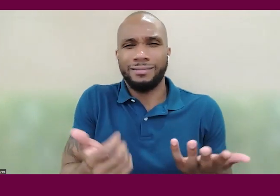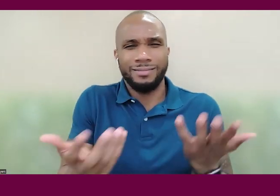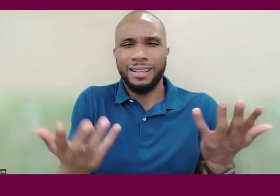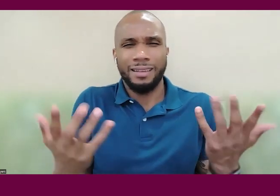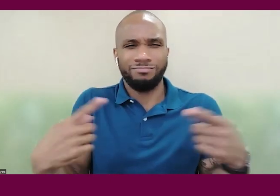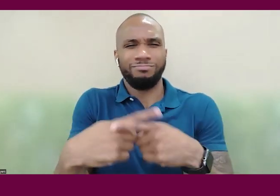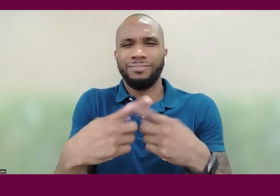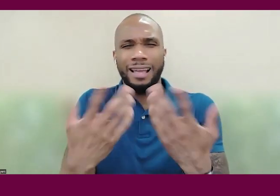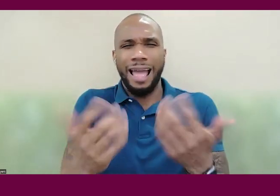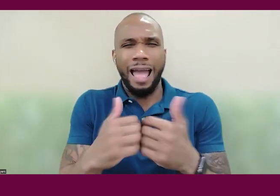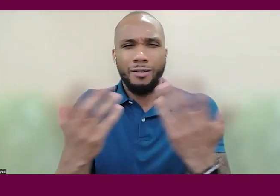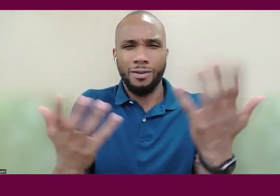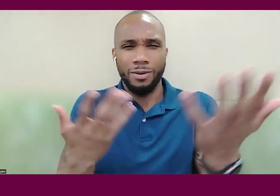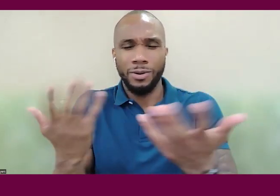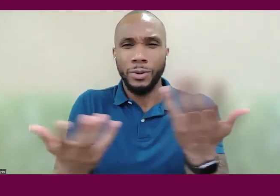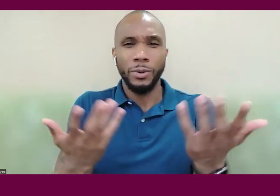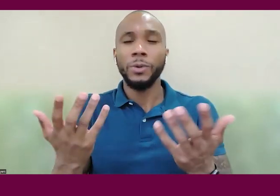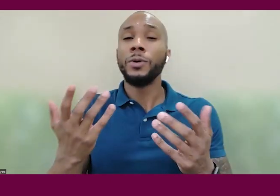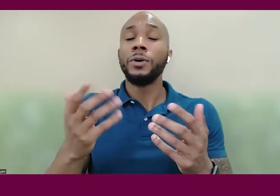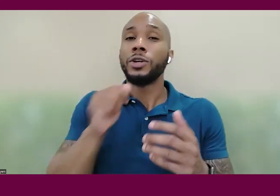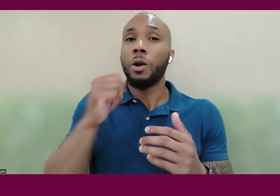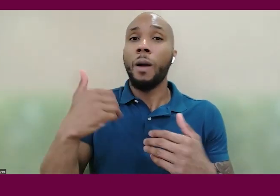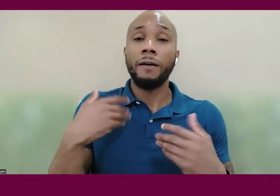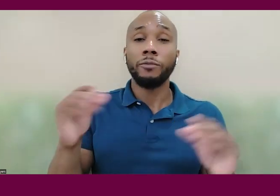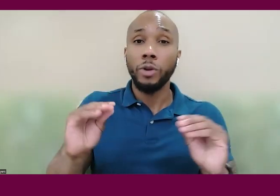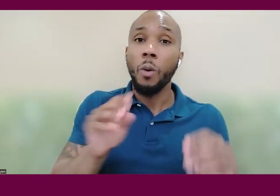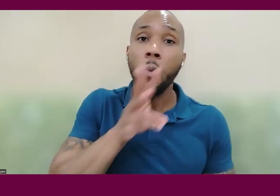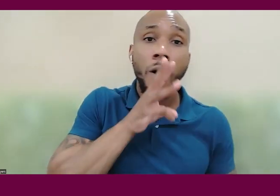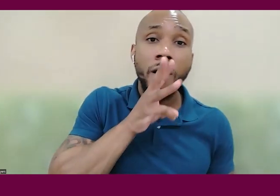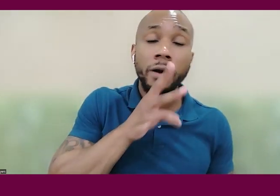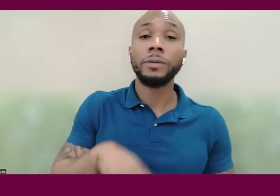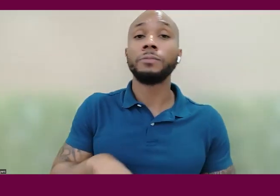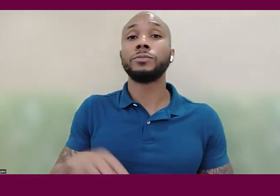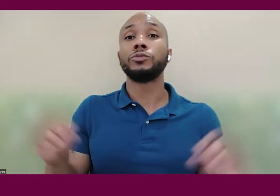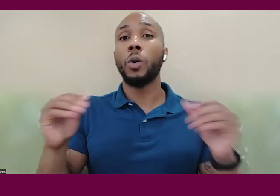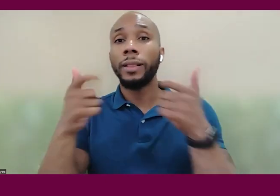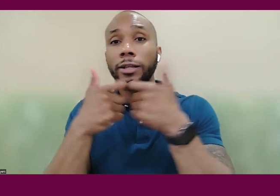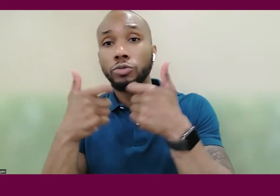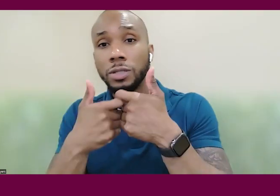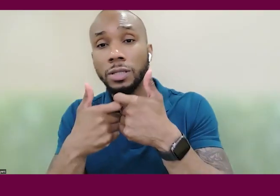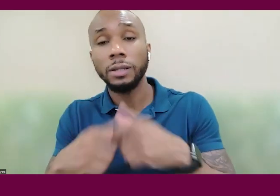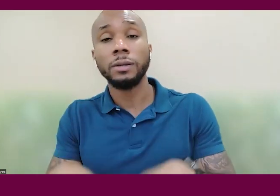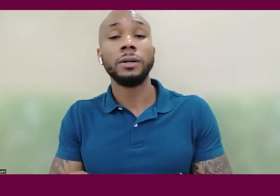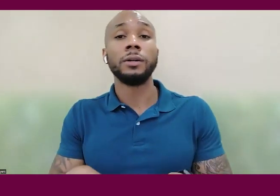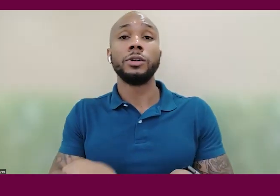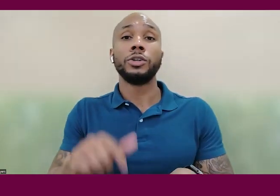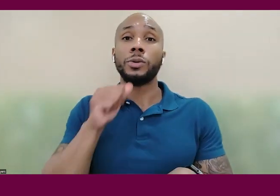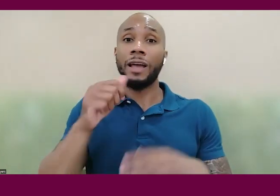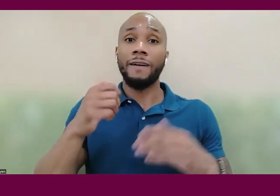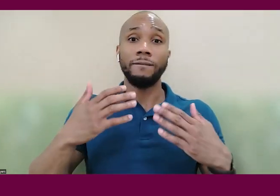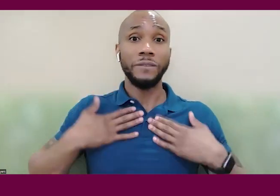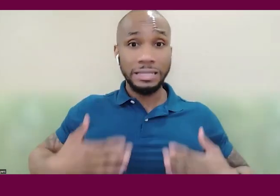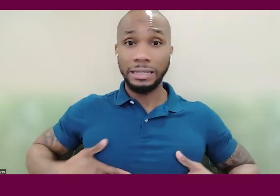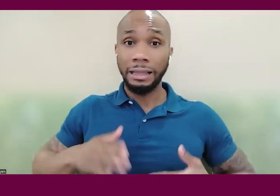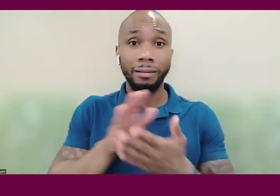How is that not a trick on them? You ain't got no water. You ain't got no electricity. You're not physically clean.